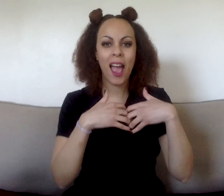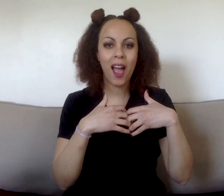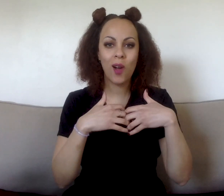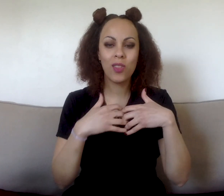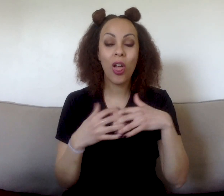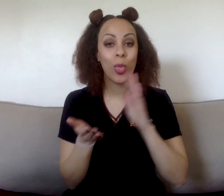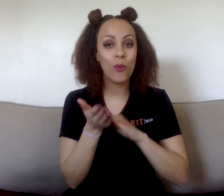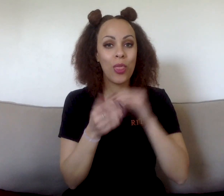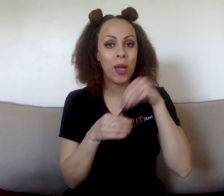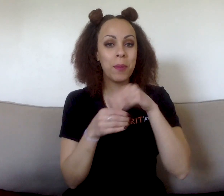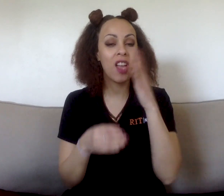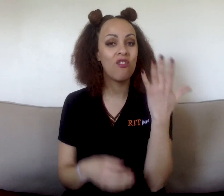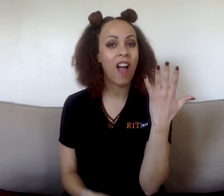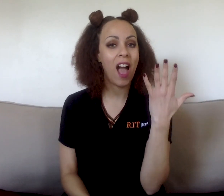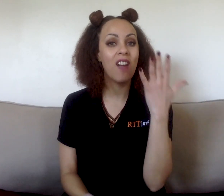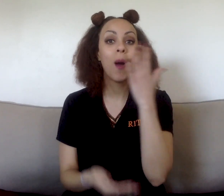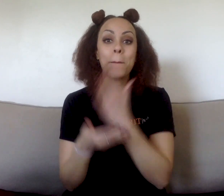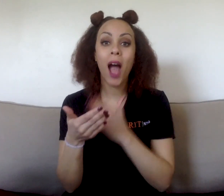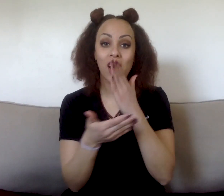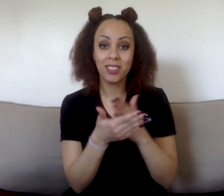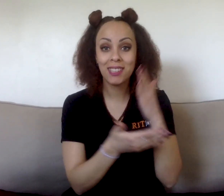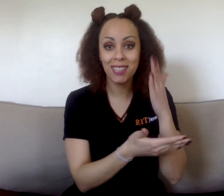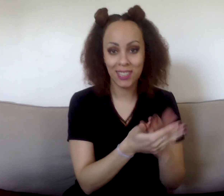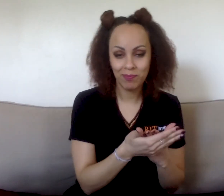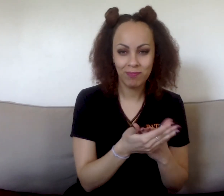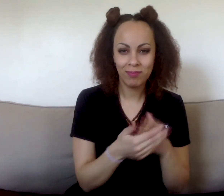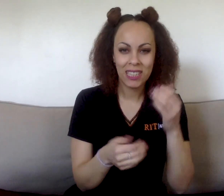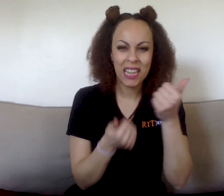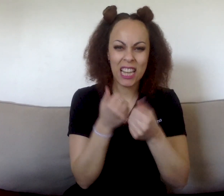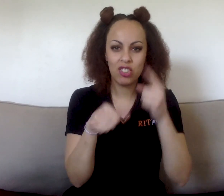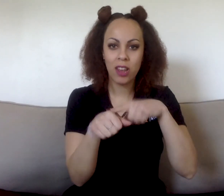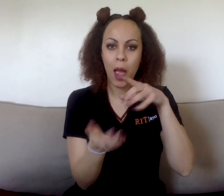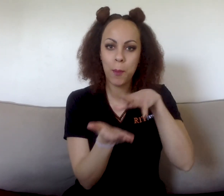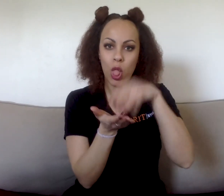I will break down the rhythm into five parts.